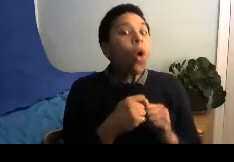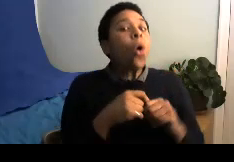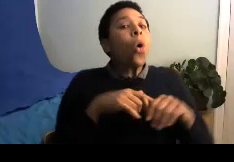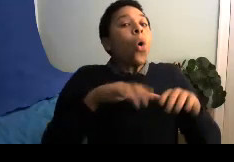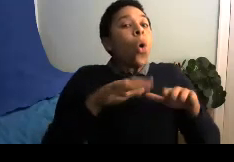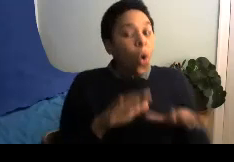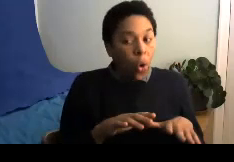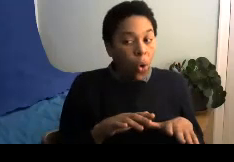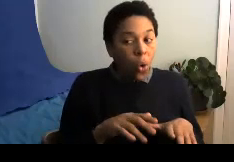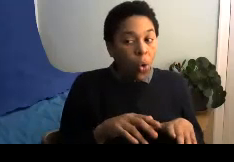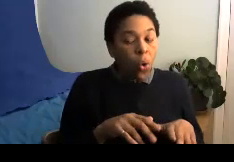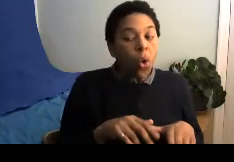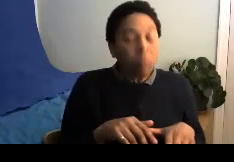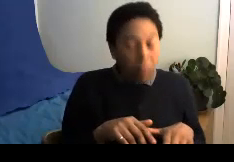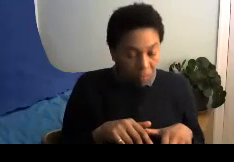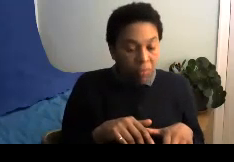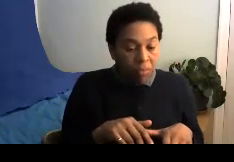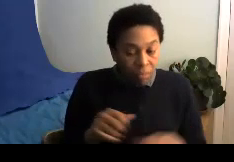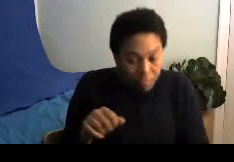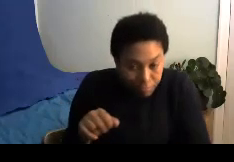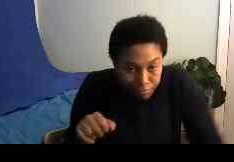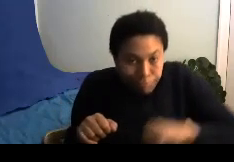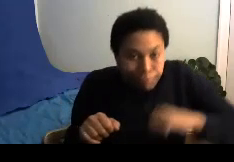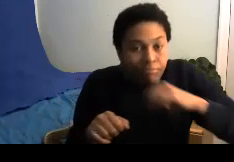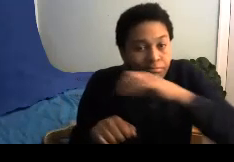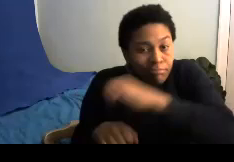door, even though he was only five minutes' walk from his